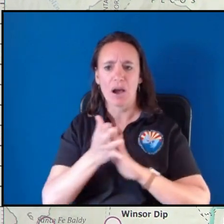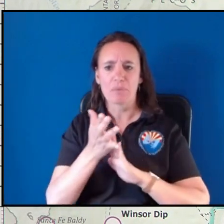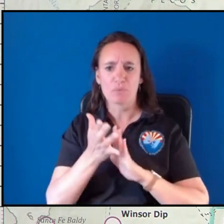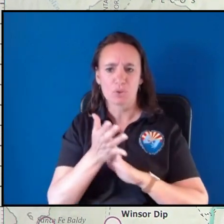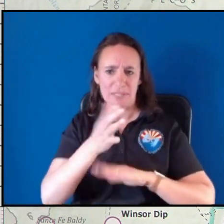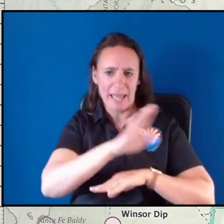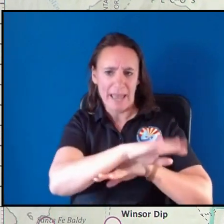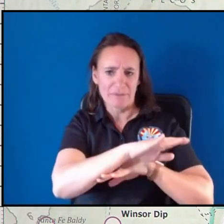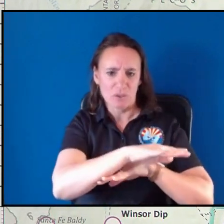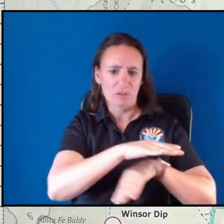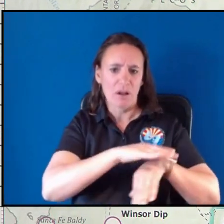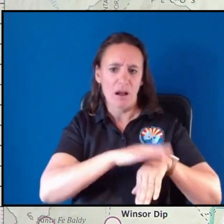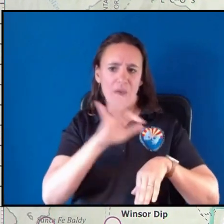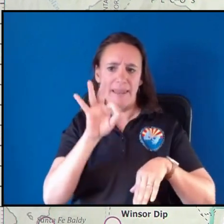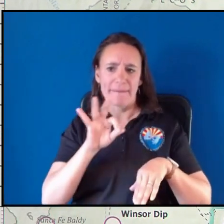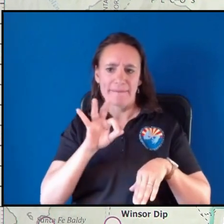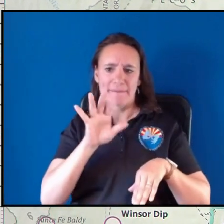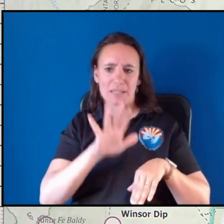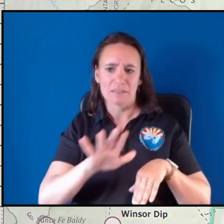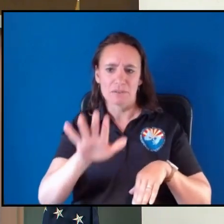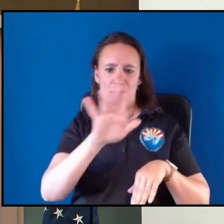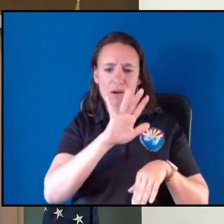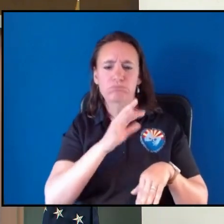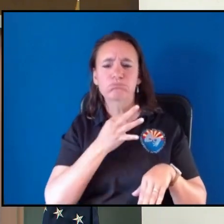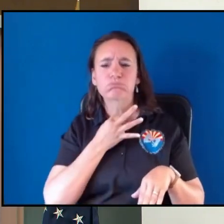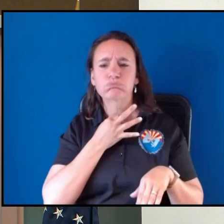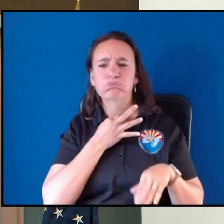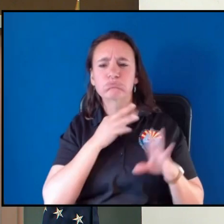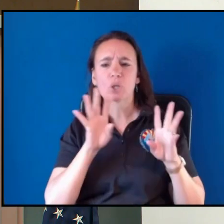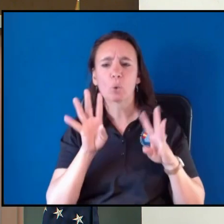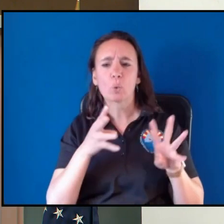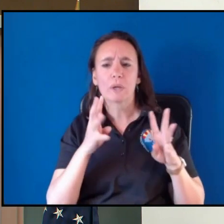So, want to know what the winds are going to be doing basically